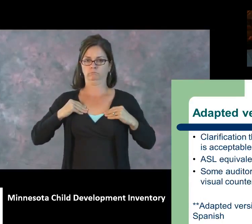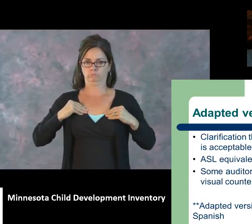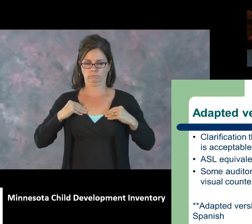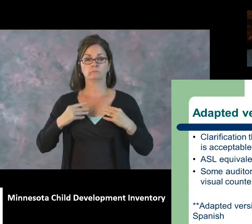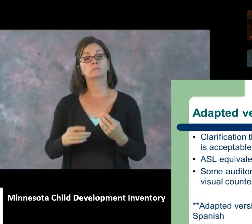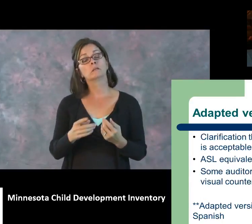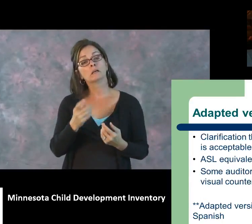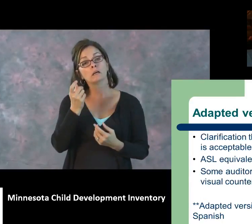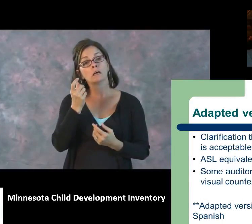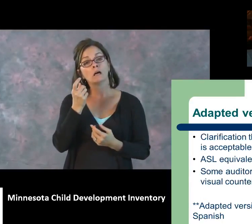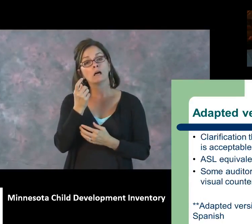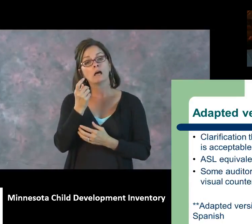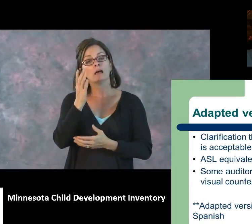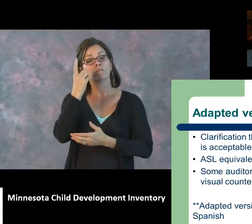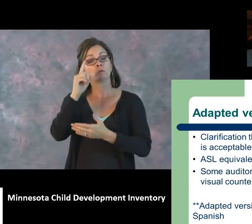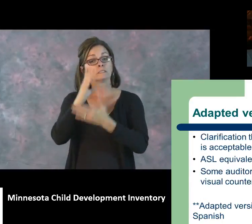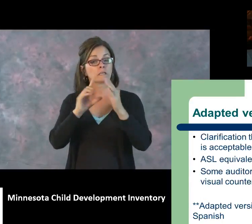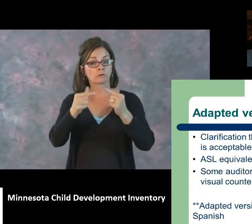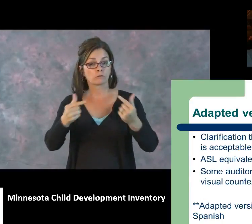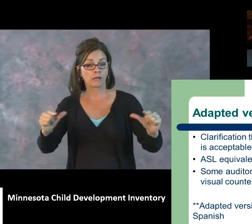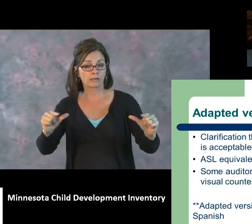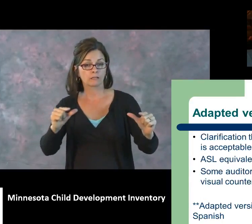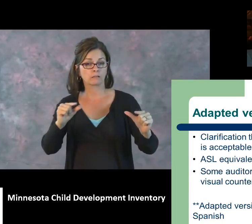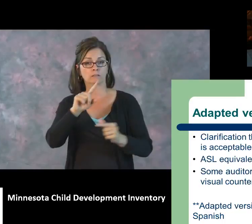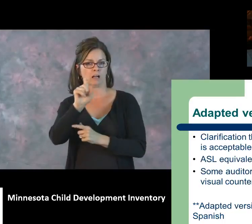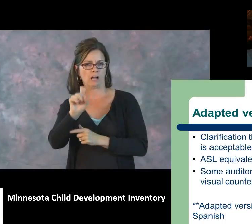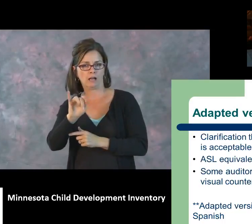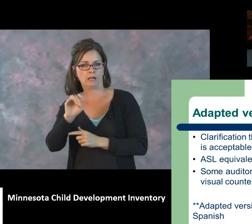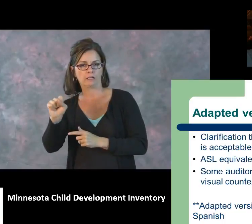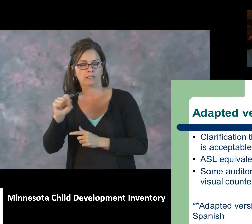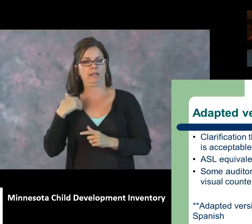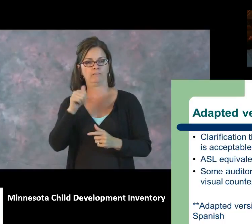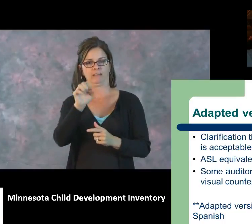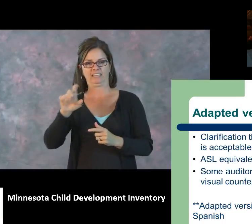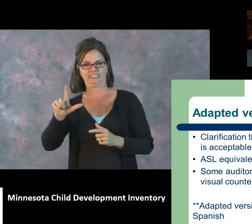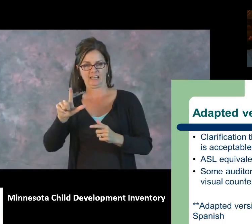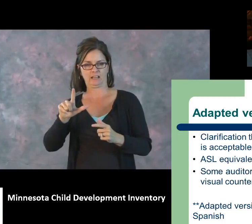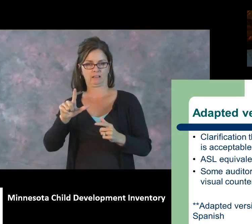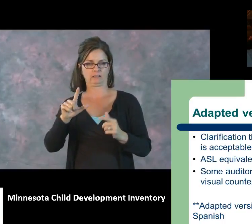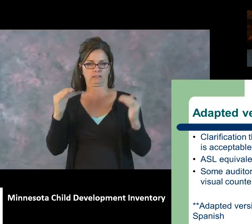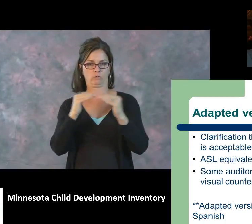for certain grammatical items there's ASL equivalents, and for certain auditory items, it's been adapted